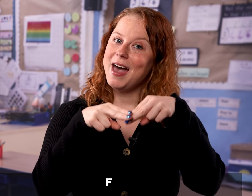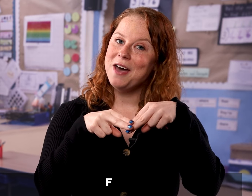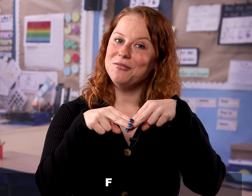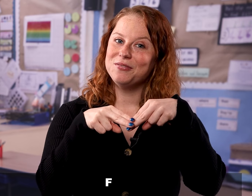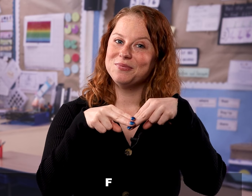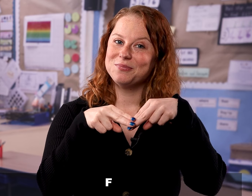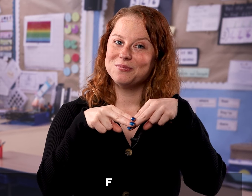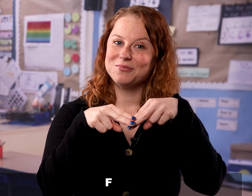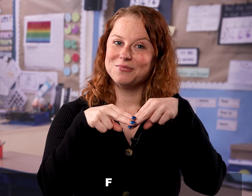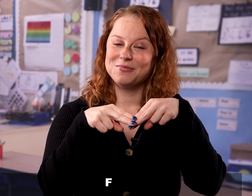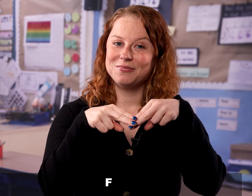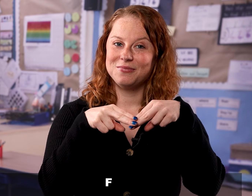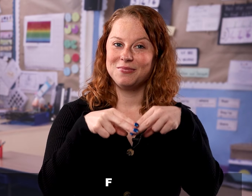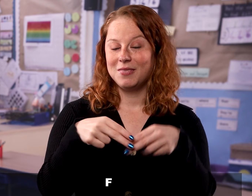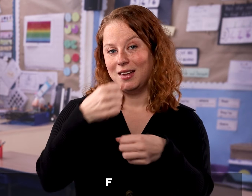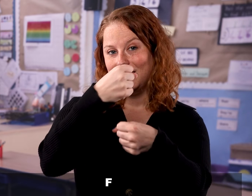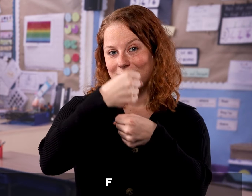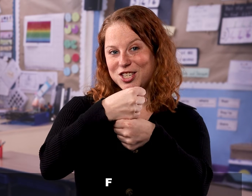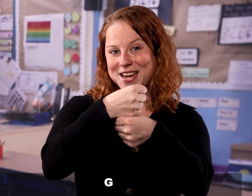F G